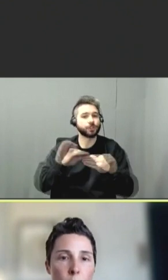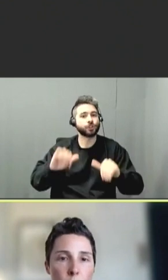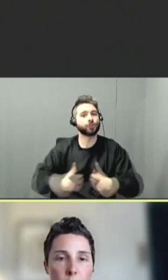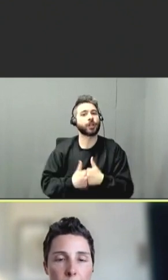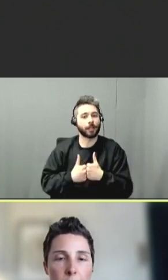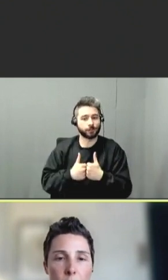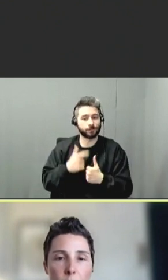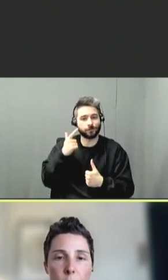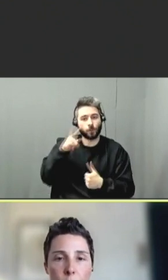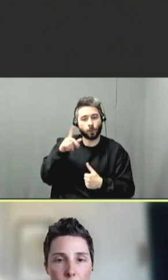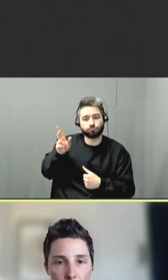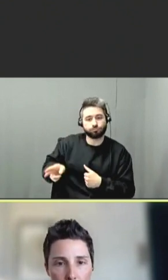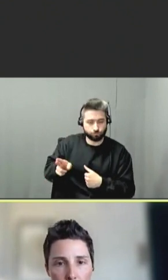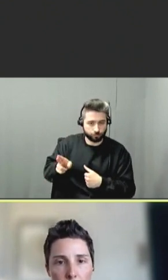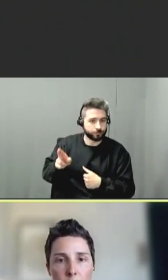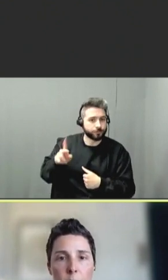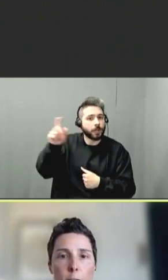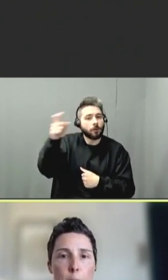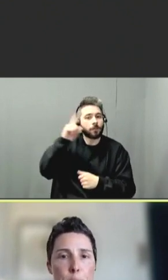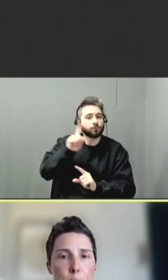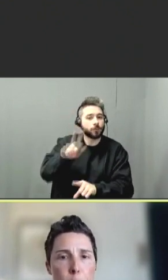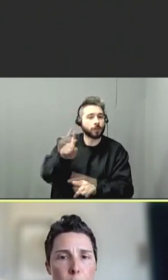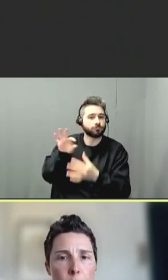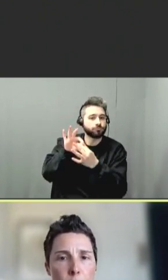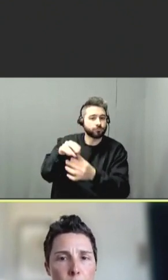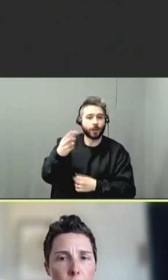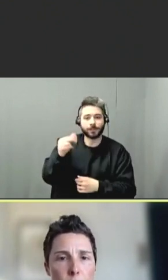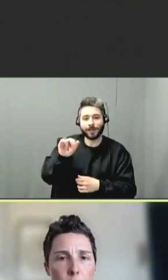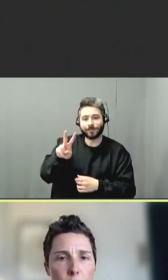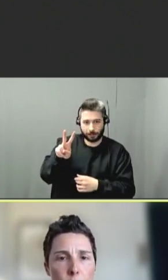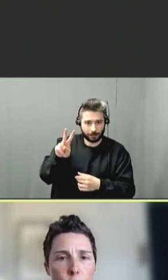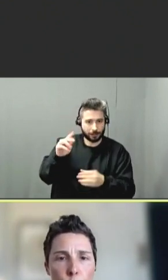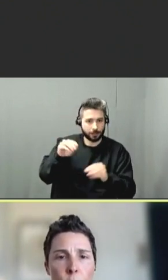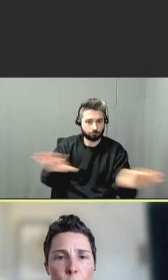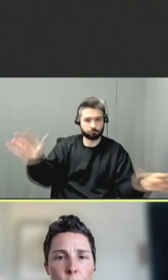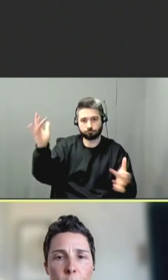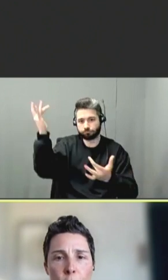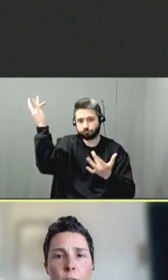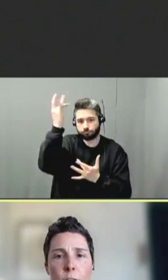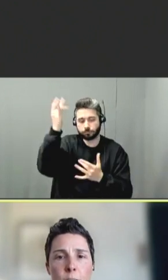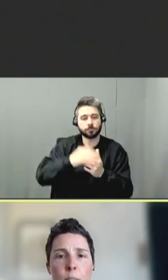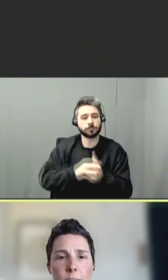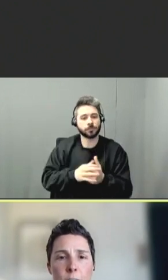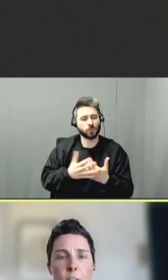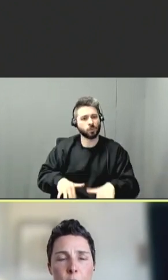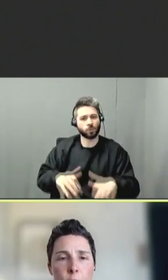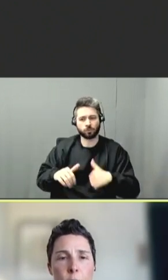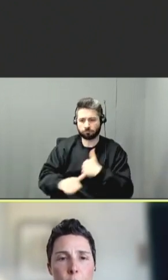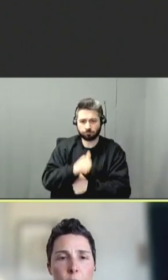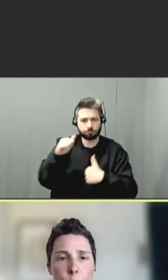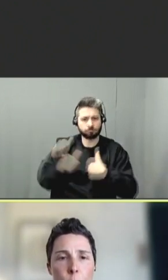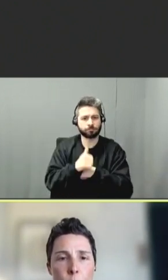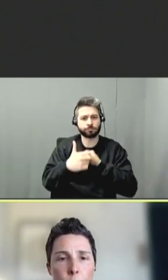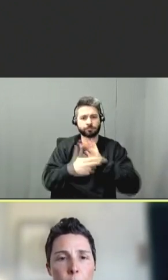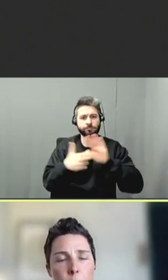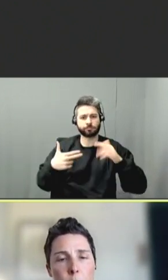response to the HIV crisis and there was a huge danger of stigmatization that we were up against.